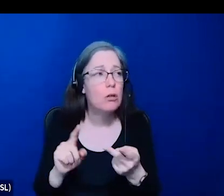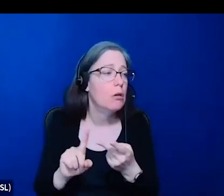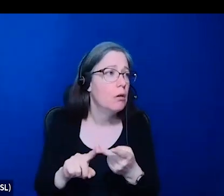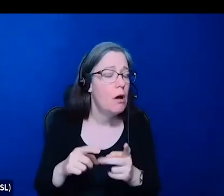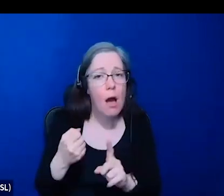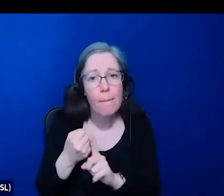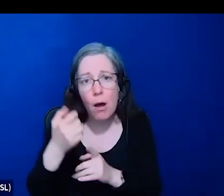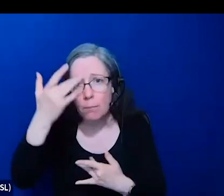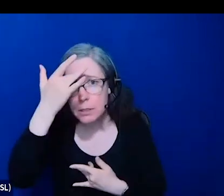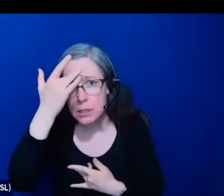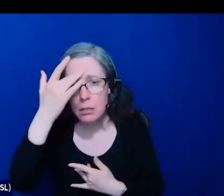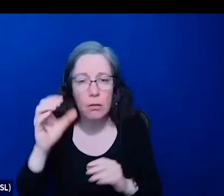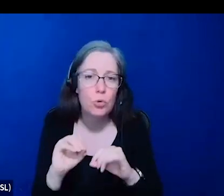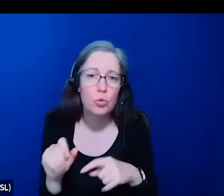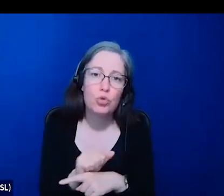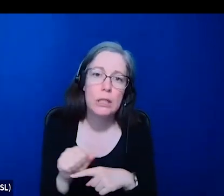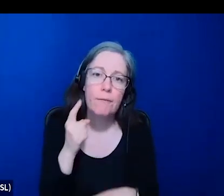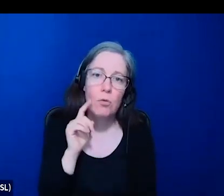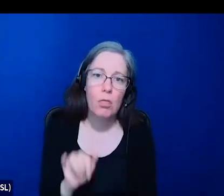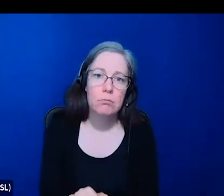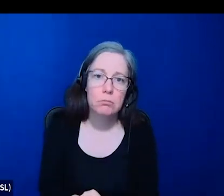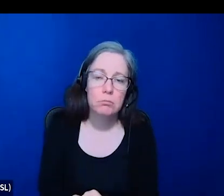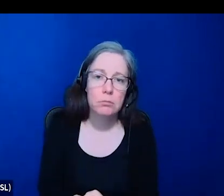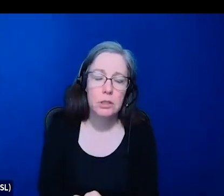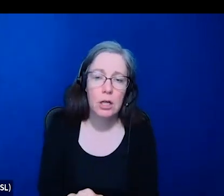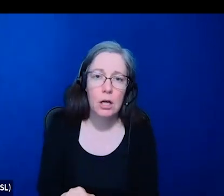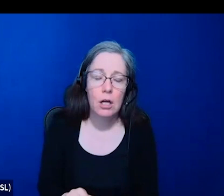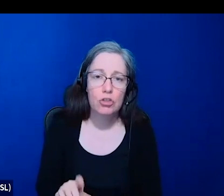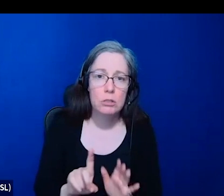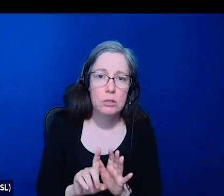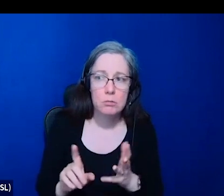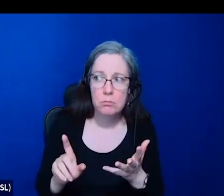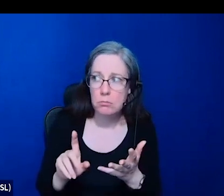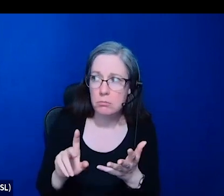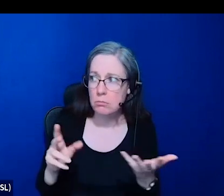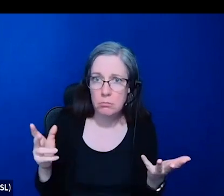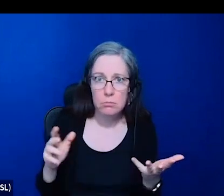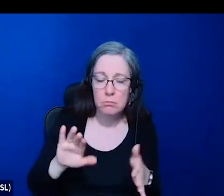you don't have training for that, you are just sidelined by something. As you know,